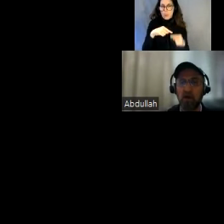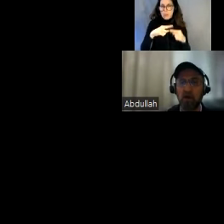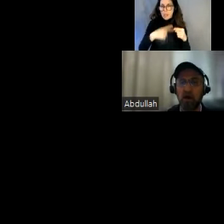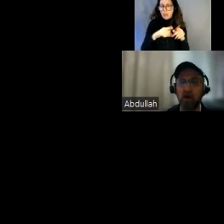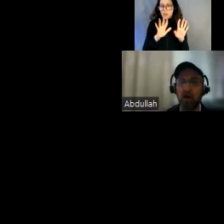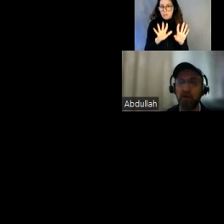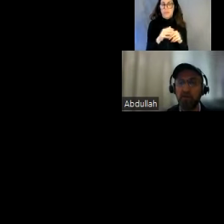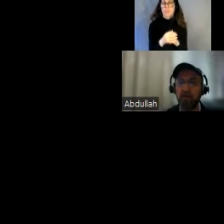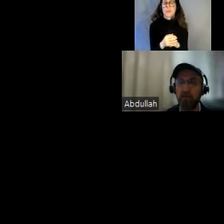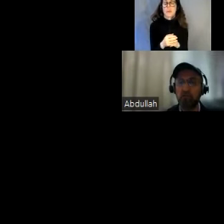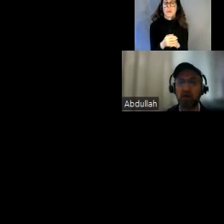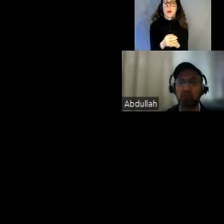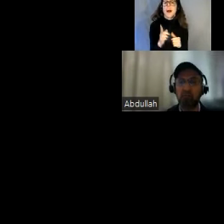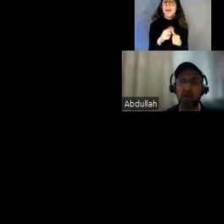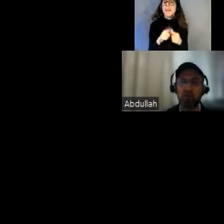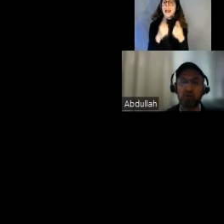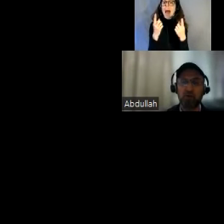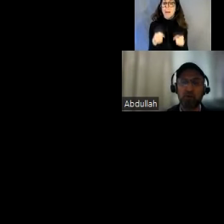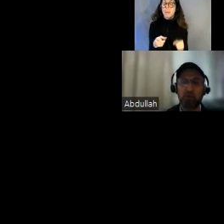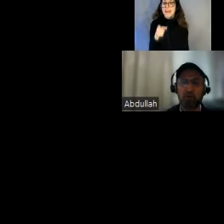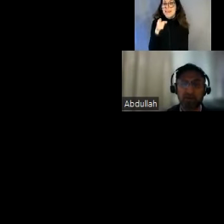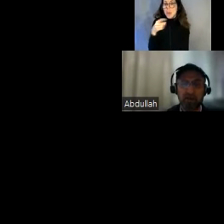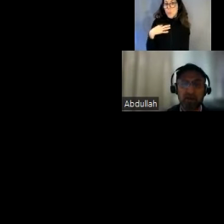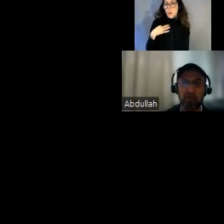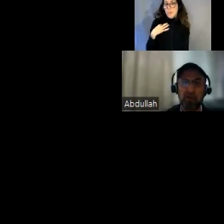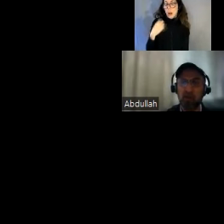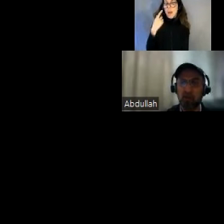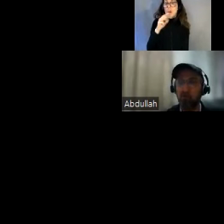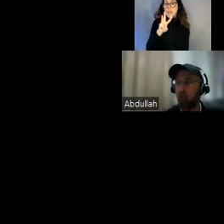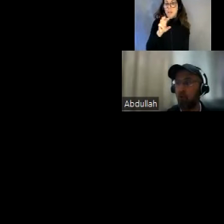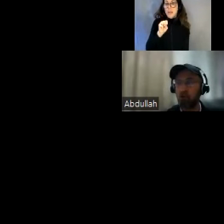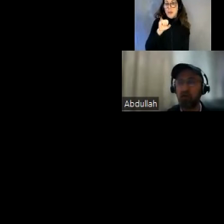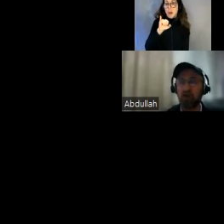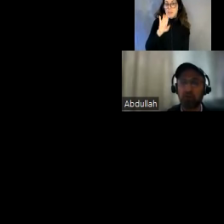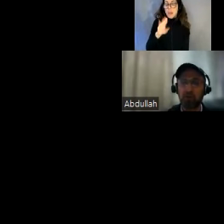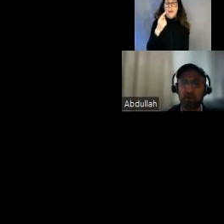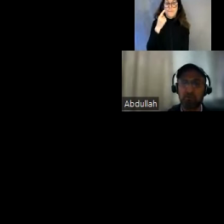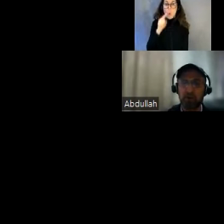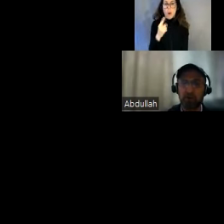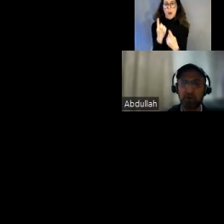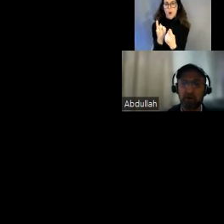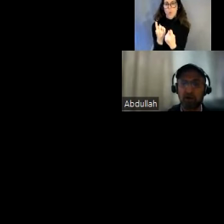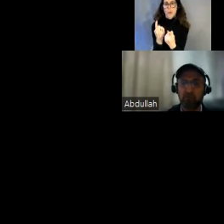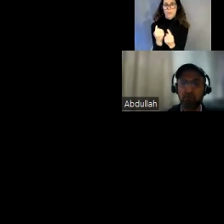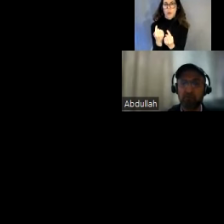their attendants normally what the direct funding funds on